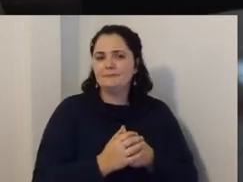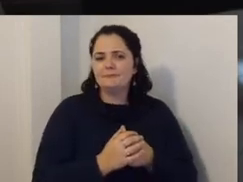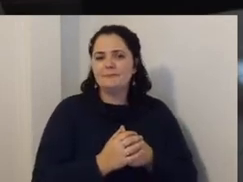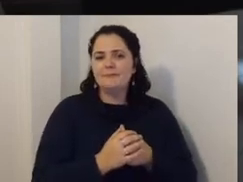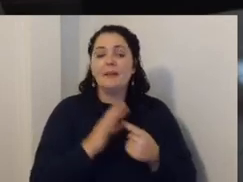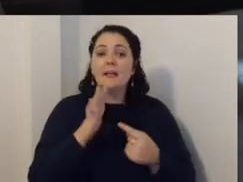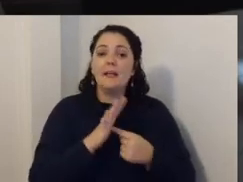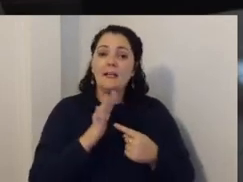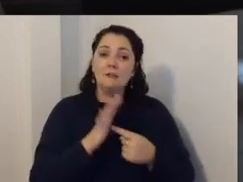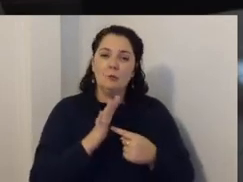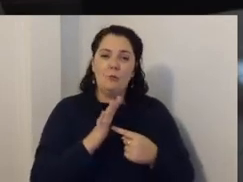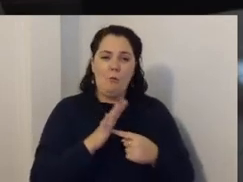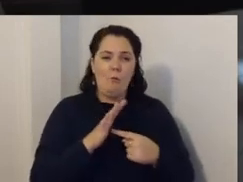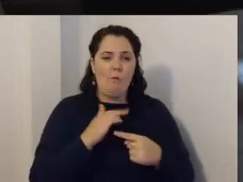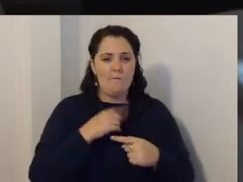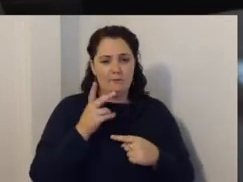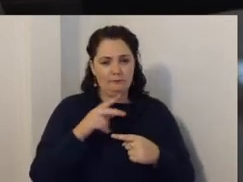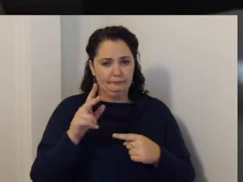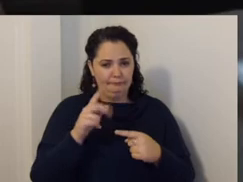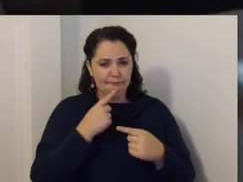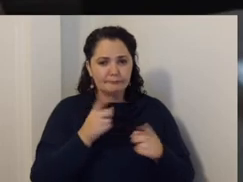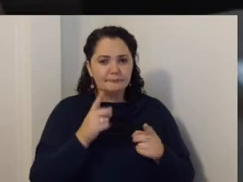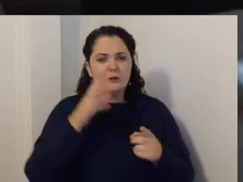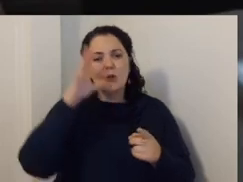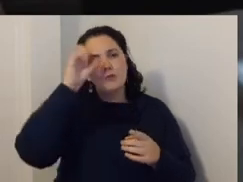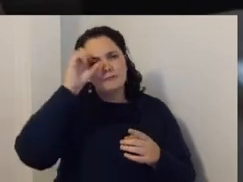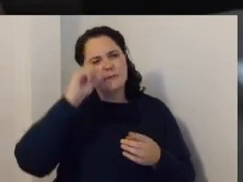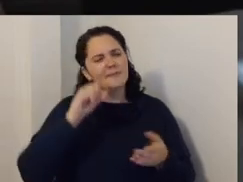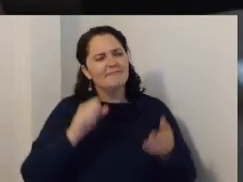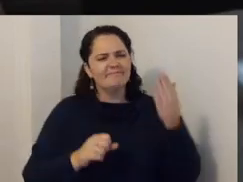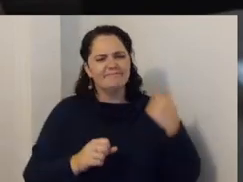and it's a point I made a few Draw Alongs ago in another one of these workshops